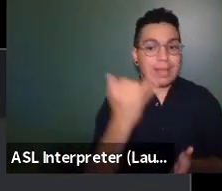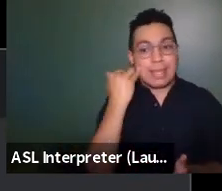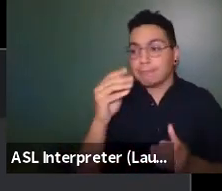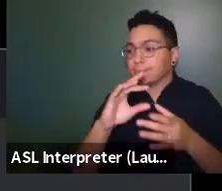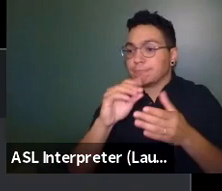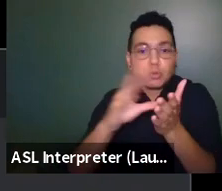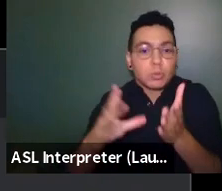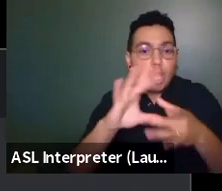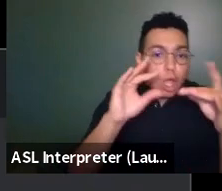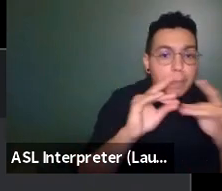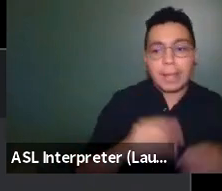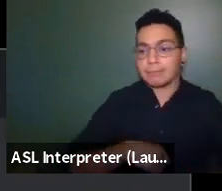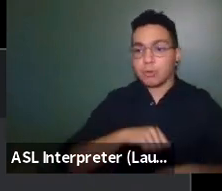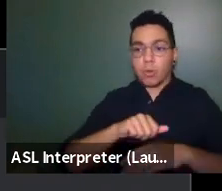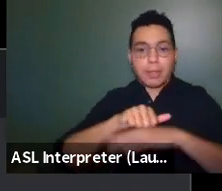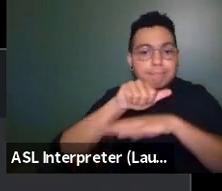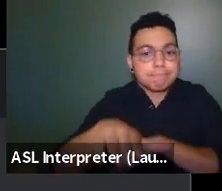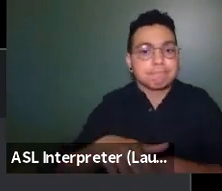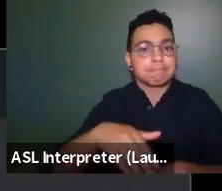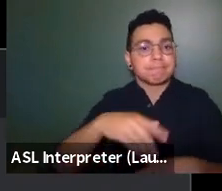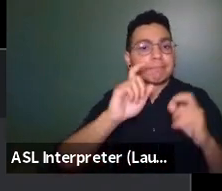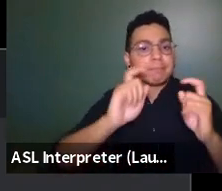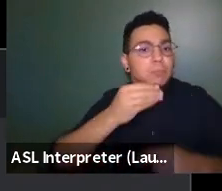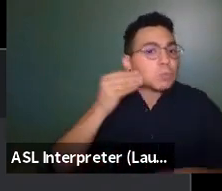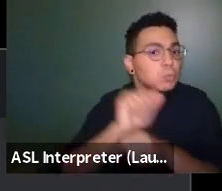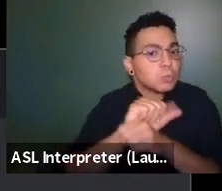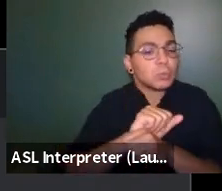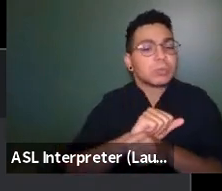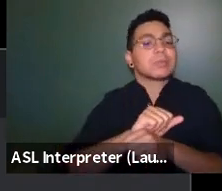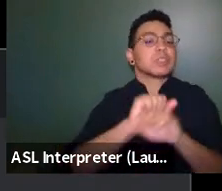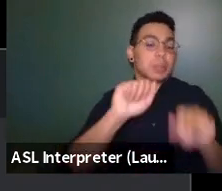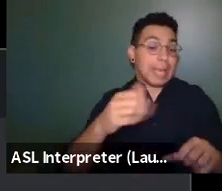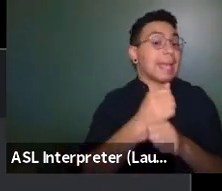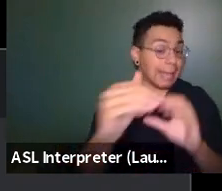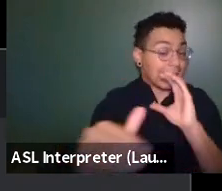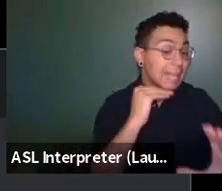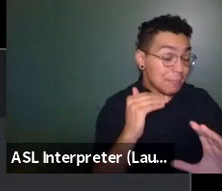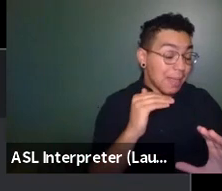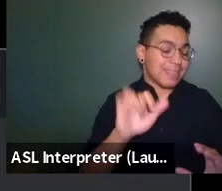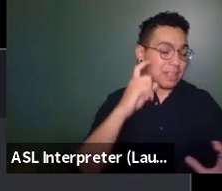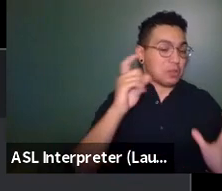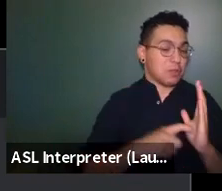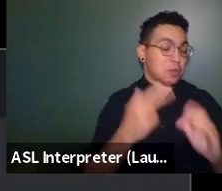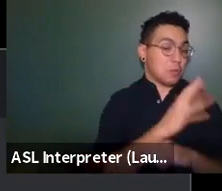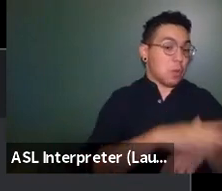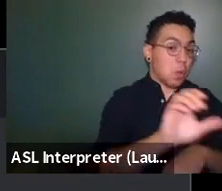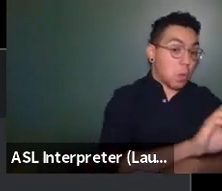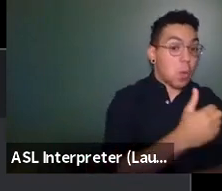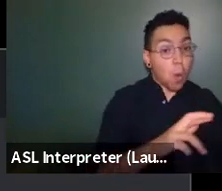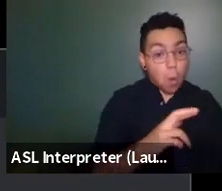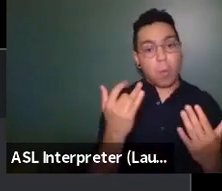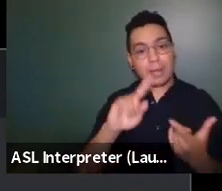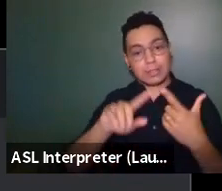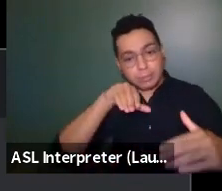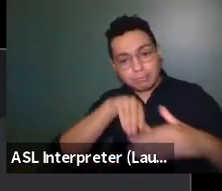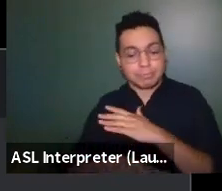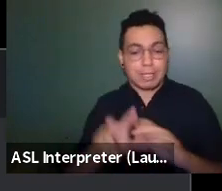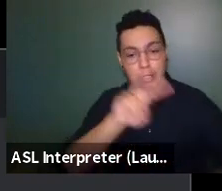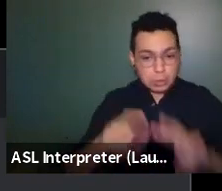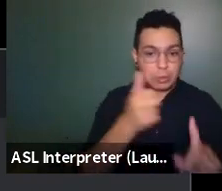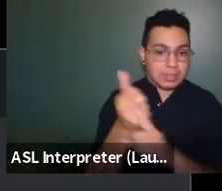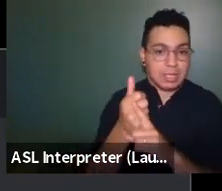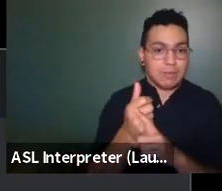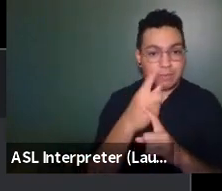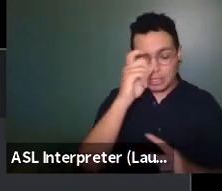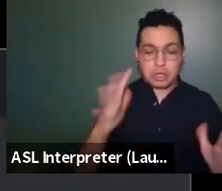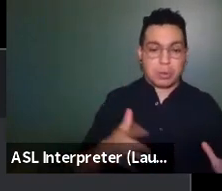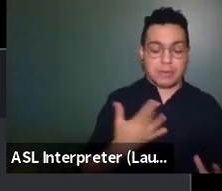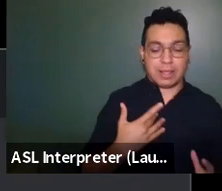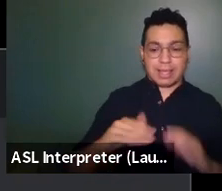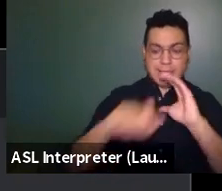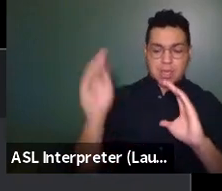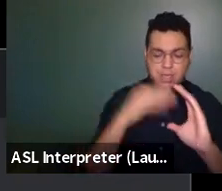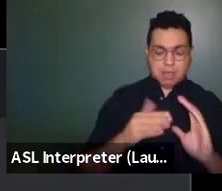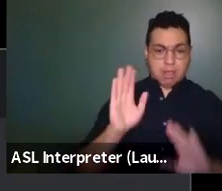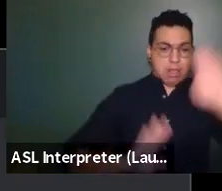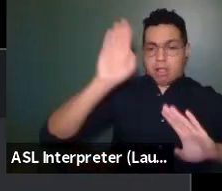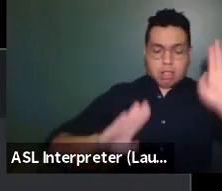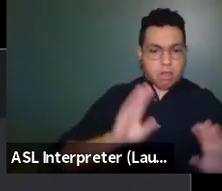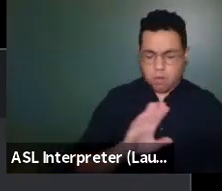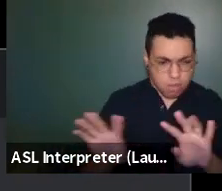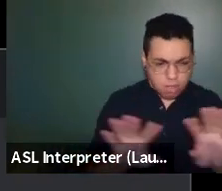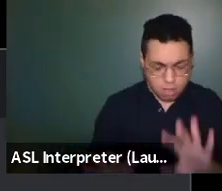ESD 101 - Jeff Crawford: You can get all that from your email which could be a notification setting that you're using on your computer or you can wait and get into your classroom so it doesn't feel like everybody's raising their hands and and asking for attention right now.